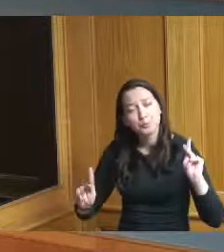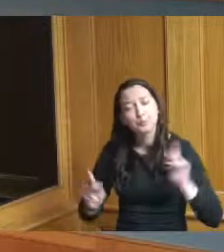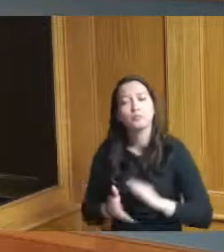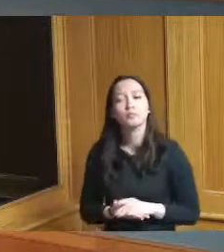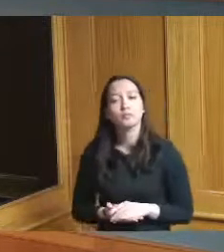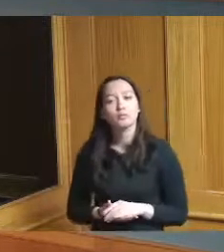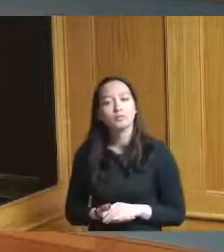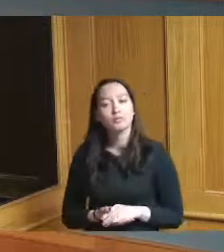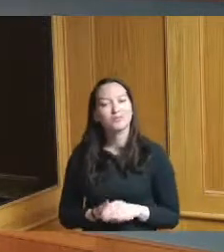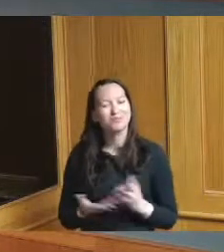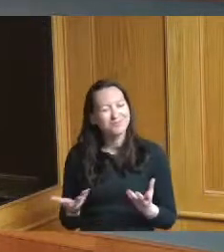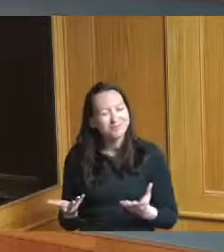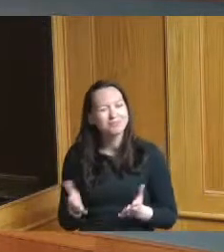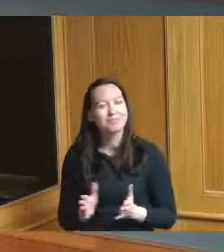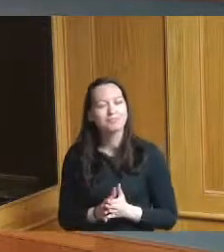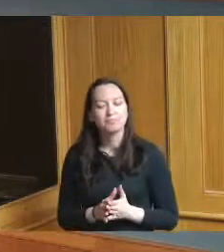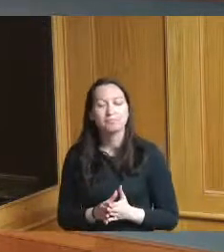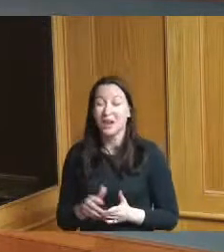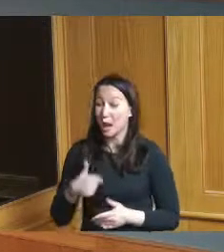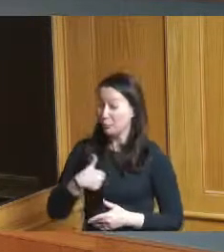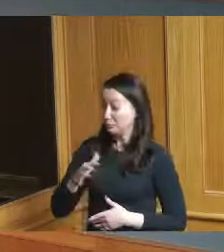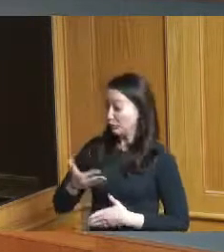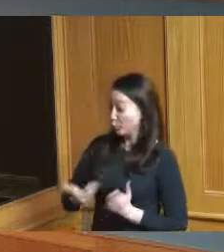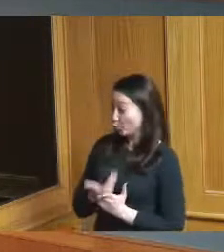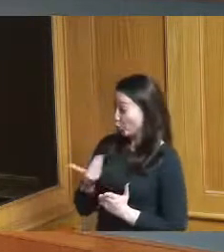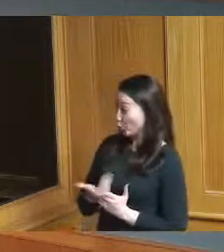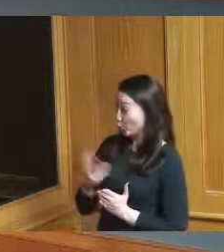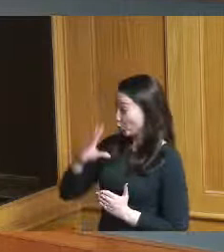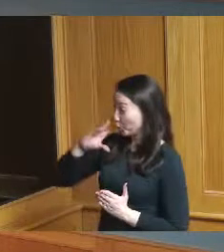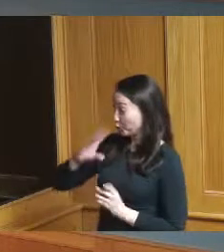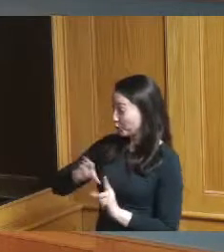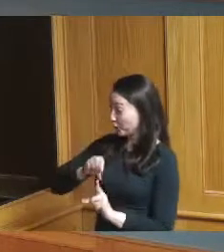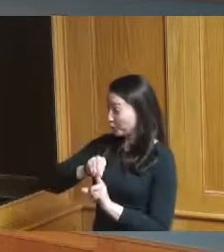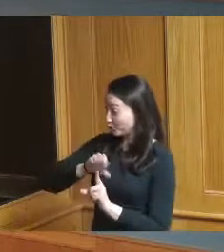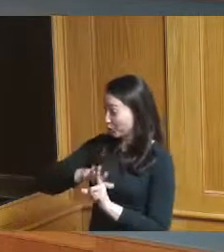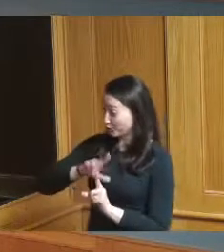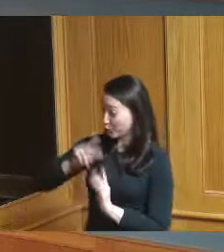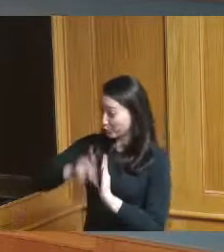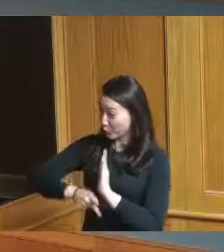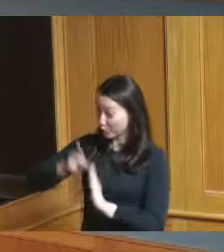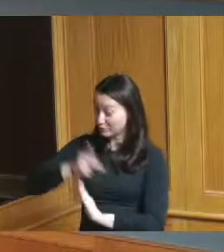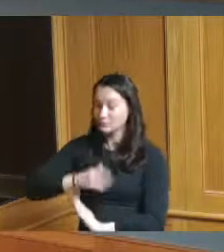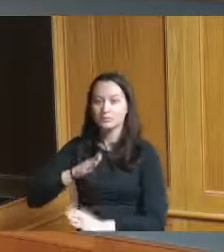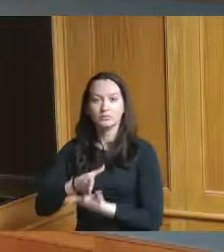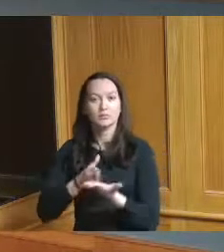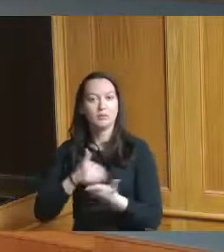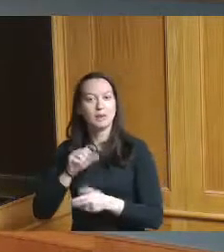you know I'm relatively new to these programs part of my job as assistant director is to